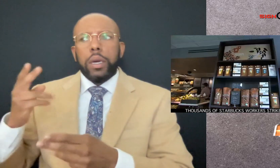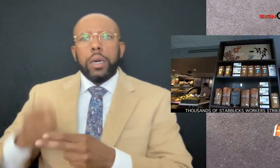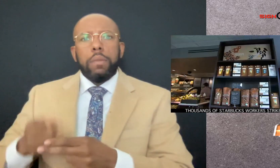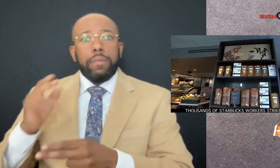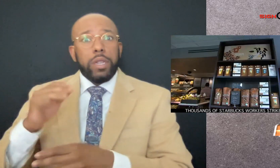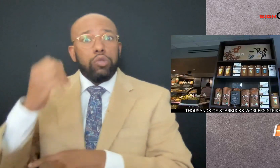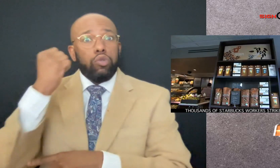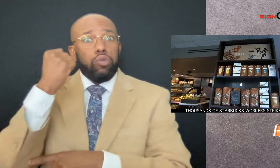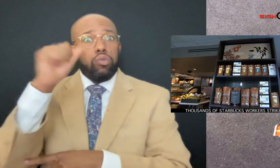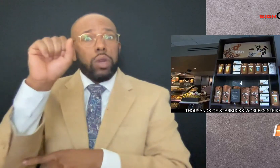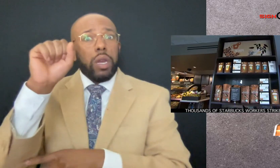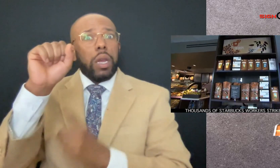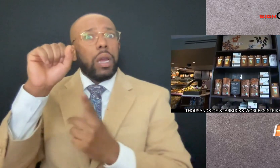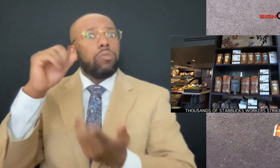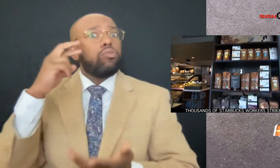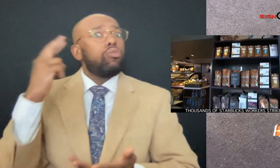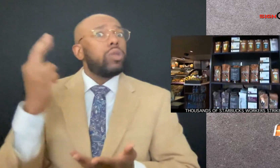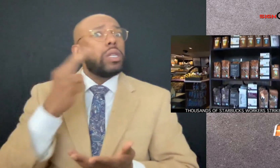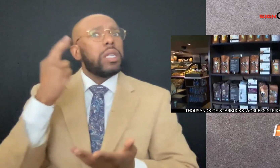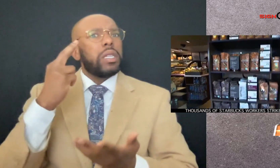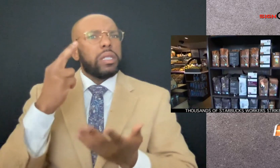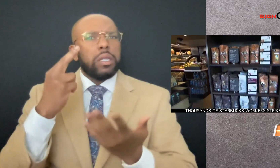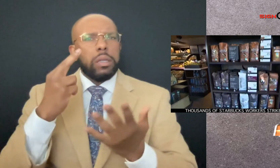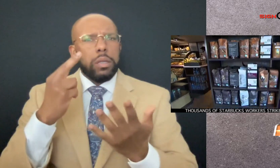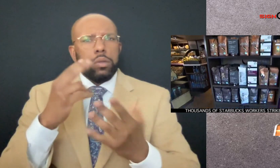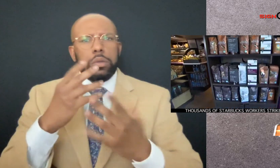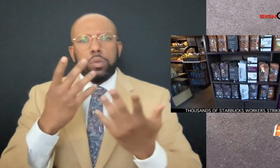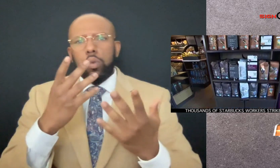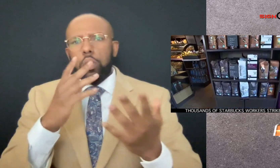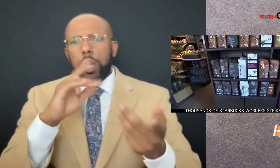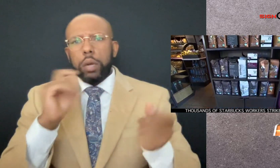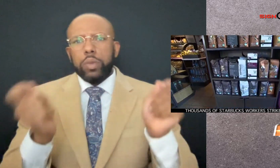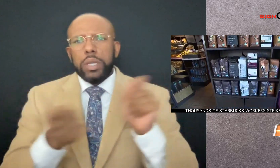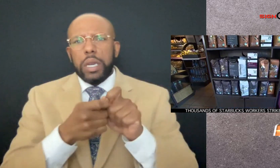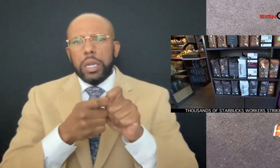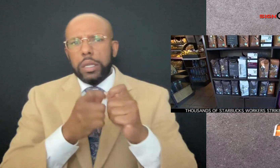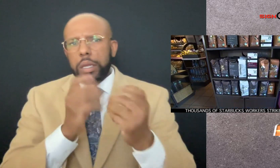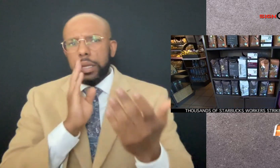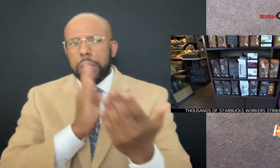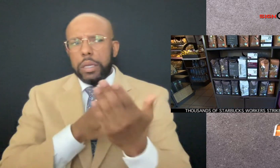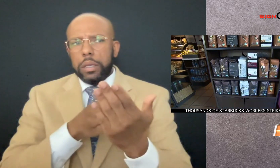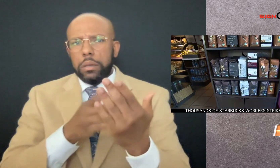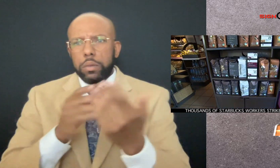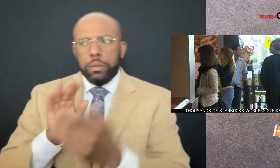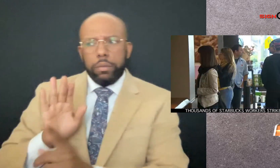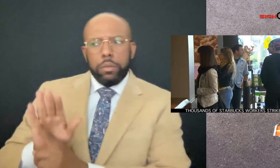The union says the strike is to protest the retaliation against Union supporters.